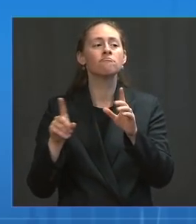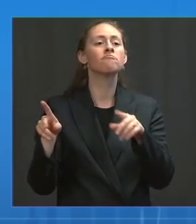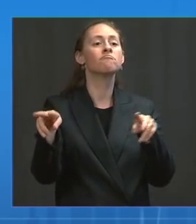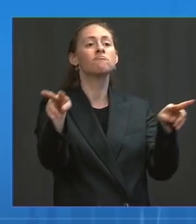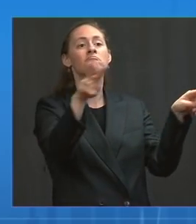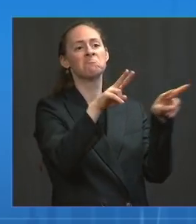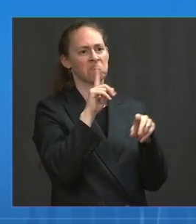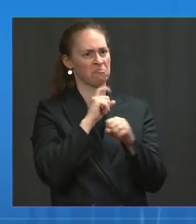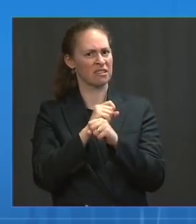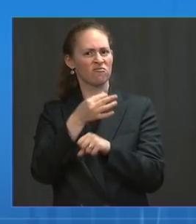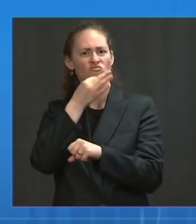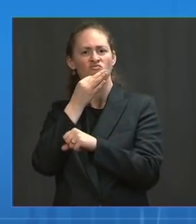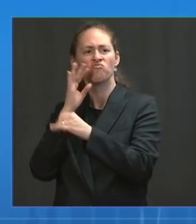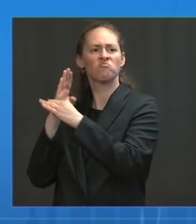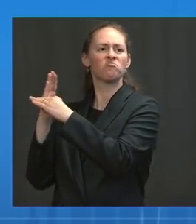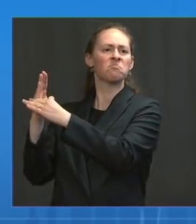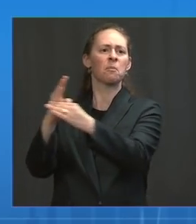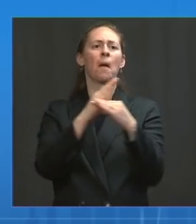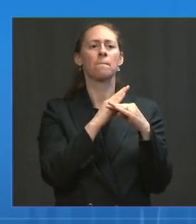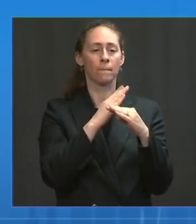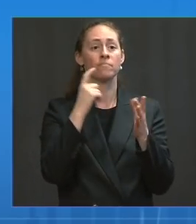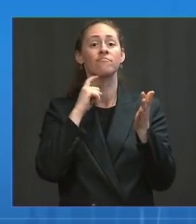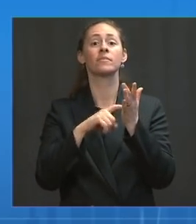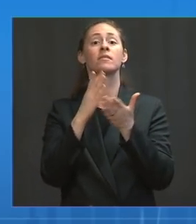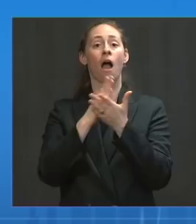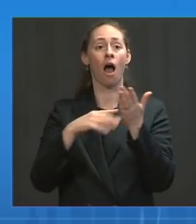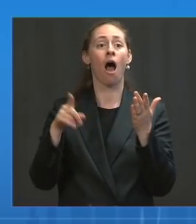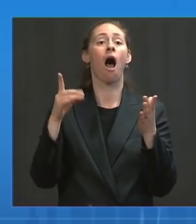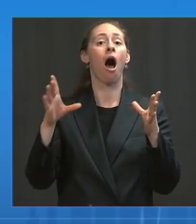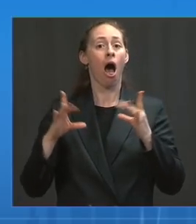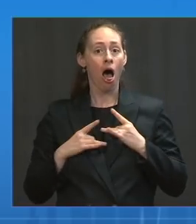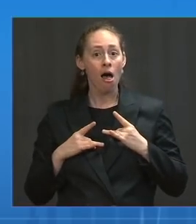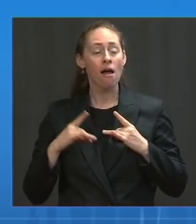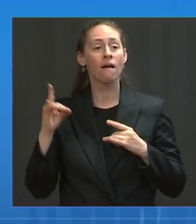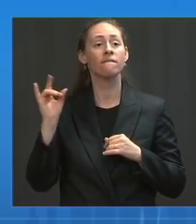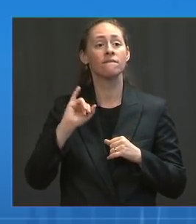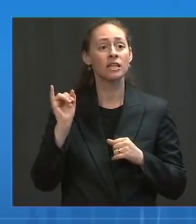versus symptomatic versus the important number on the bottom of the slide,